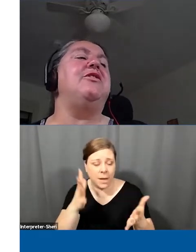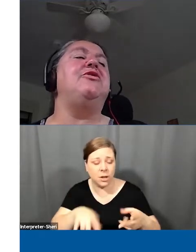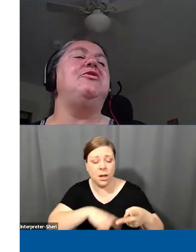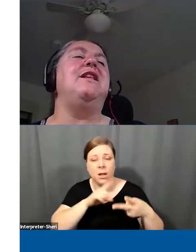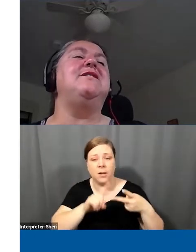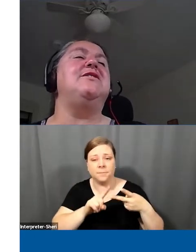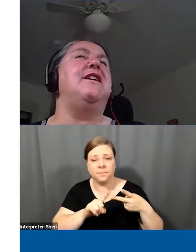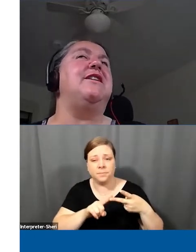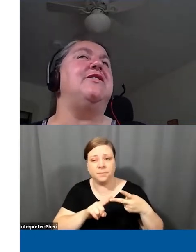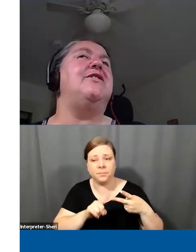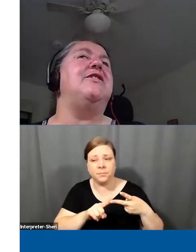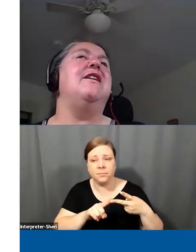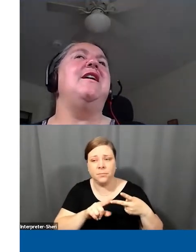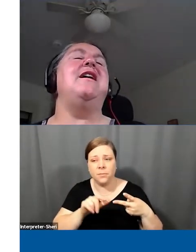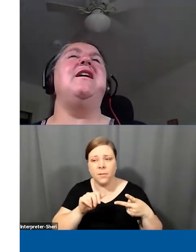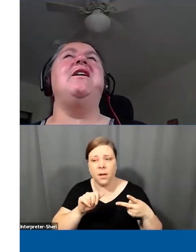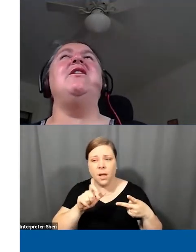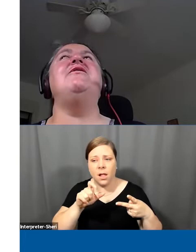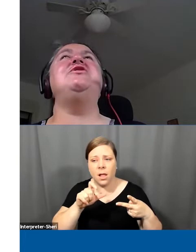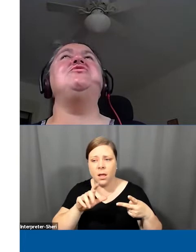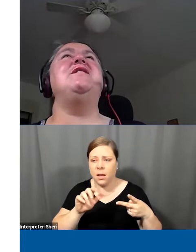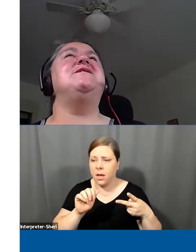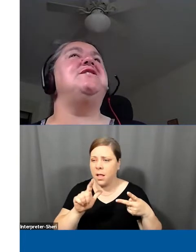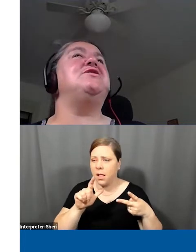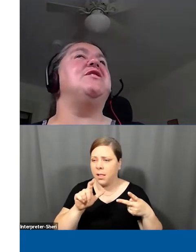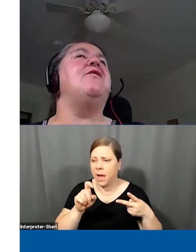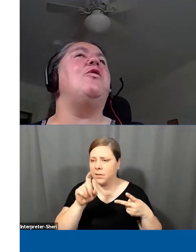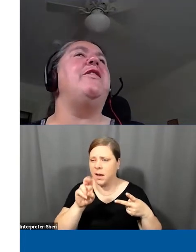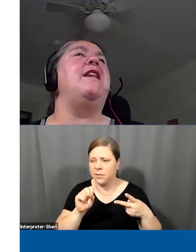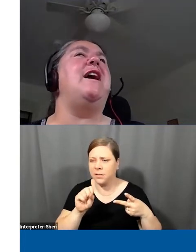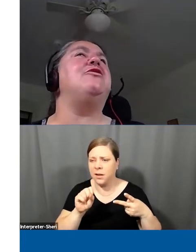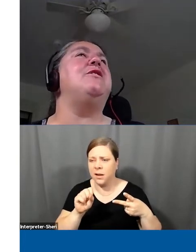is to a LexisNexis visualization of one that actually works.